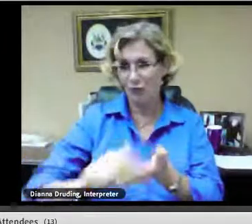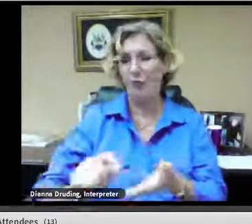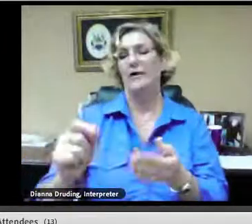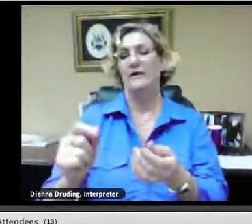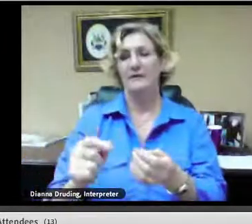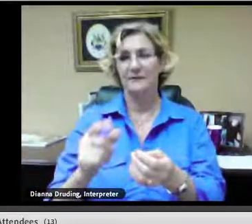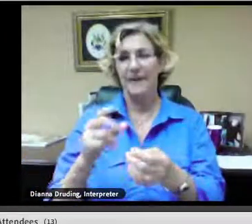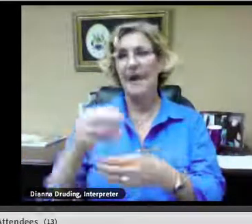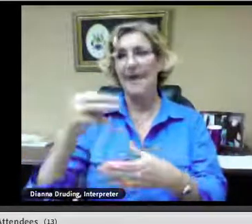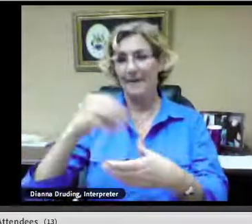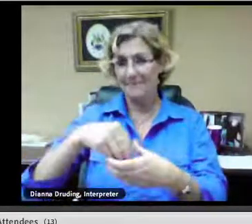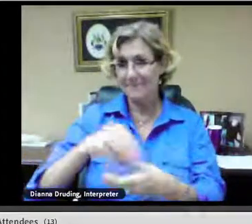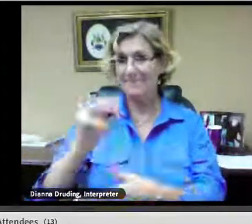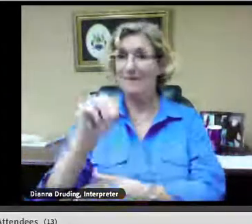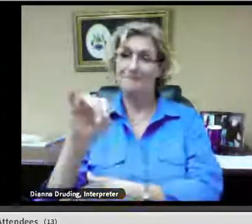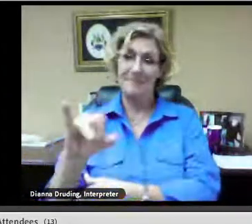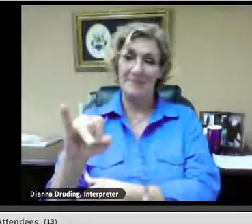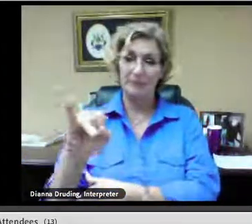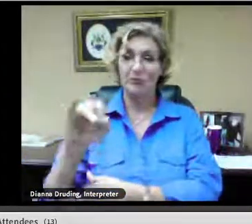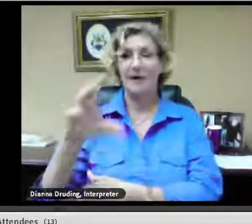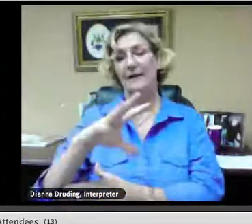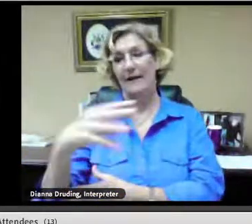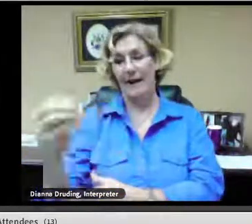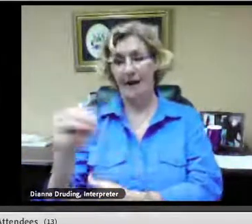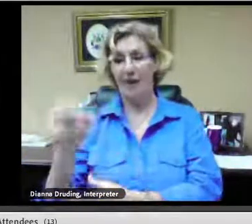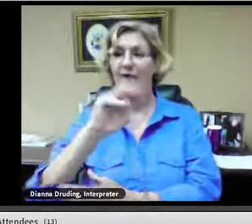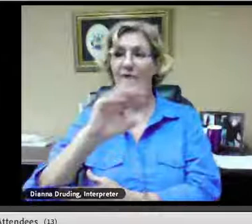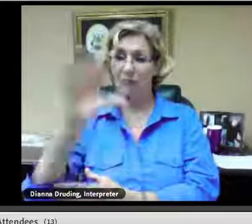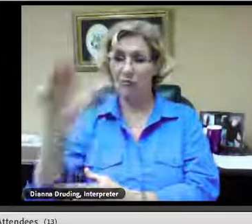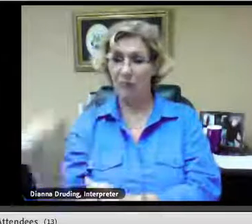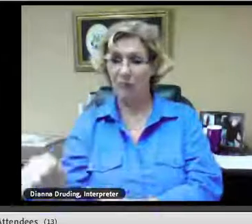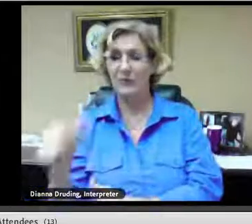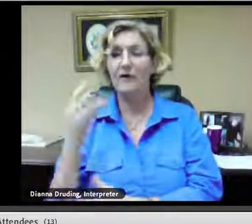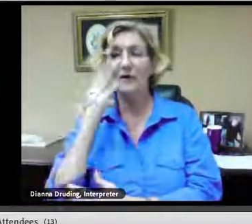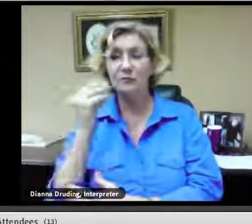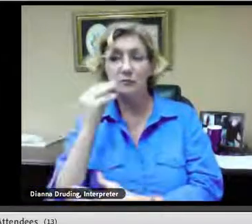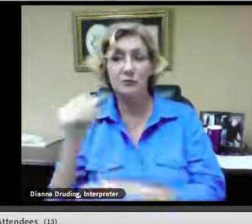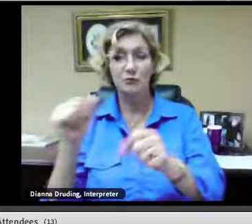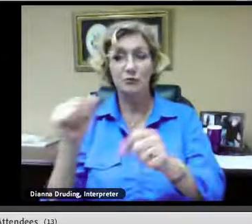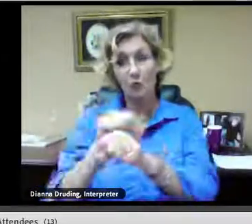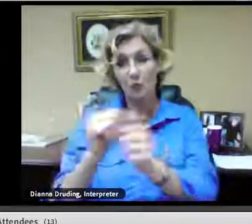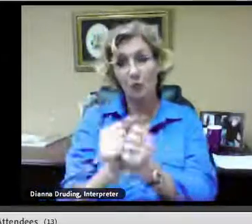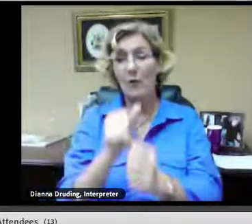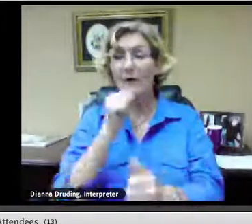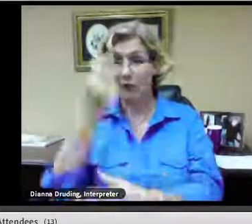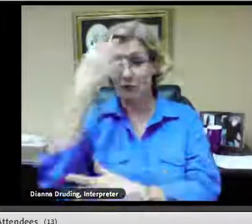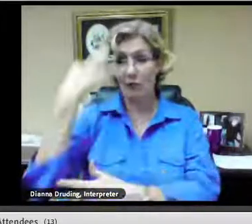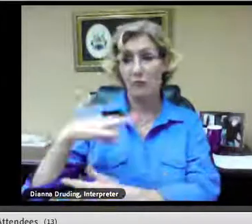She also has experience working with nonprofit organizations and federal-grant managements, working to enhance services